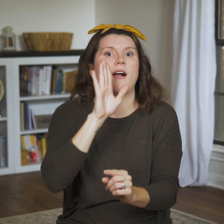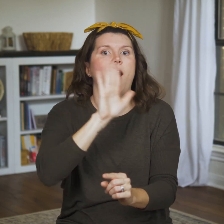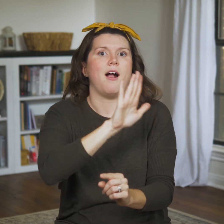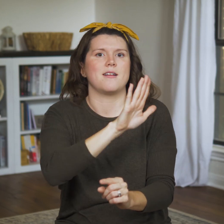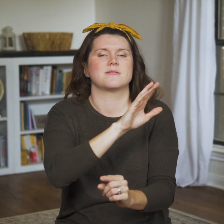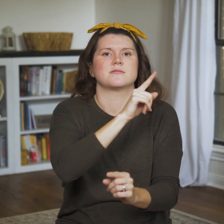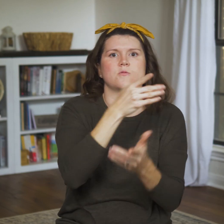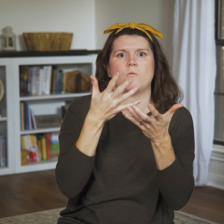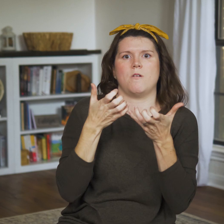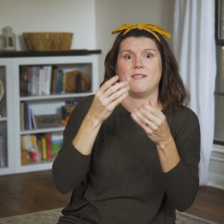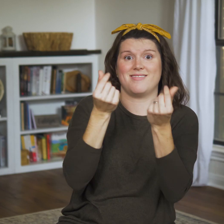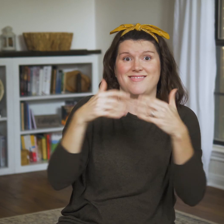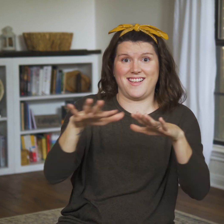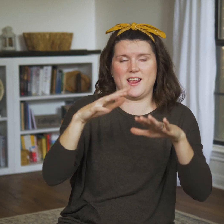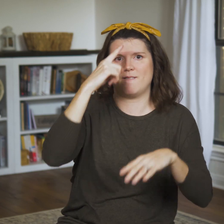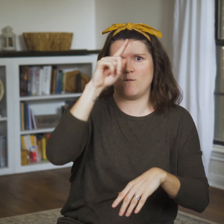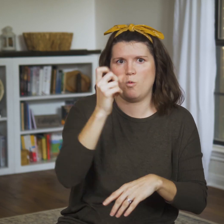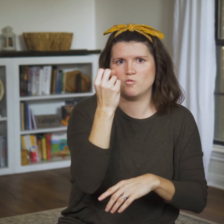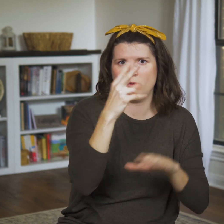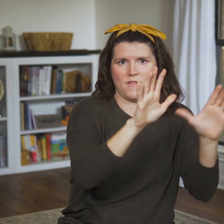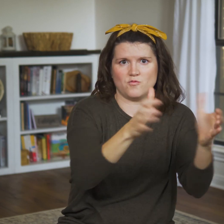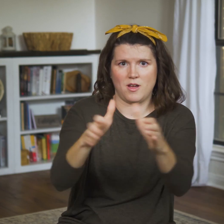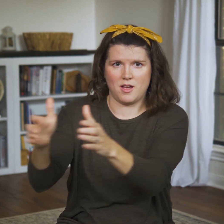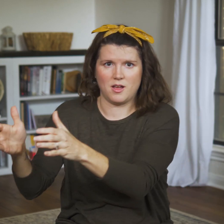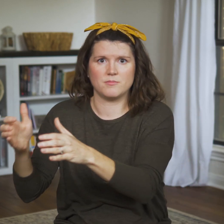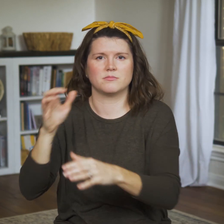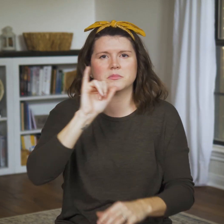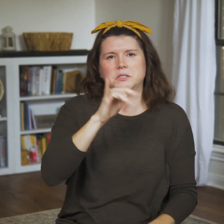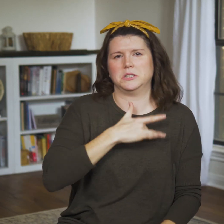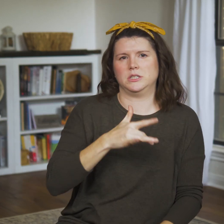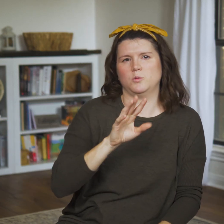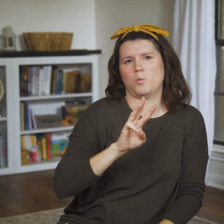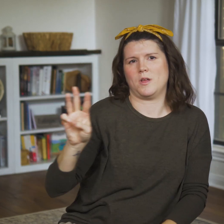Then, because they took a census,